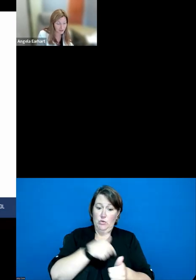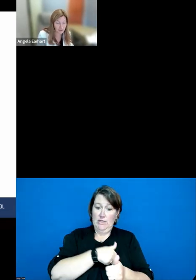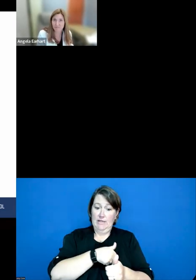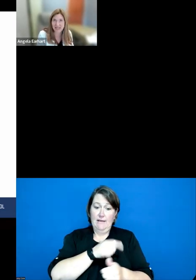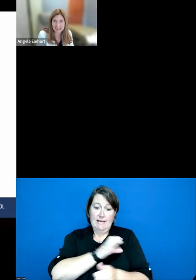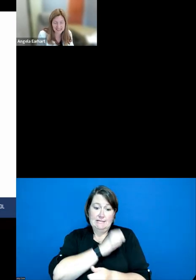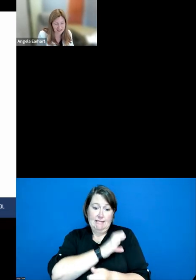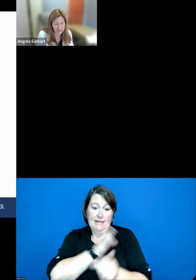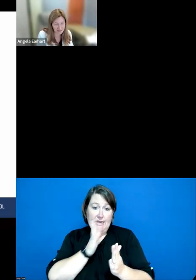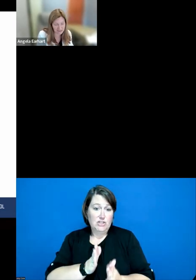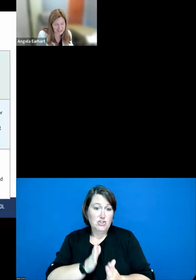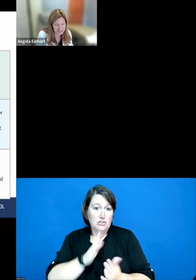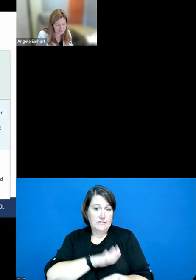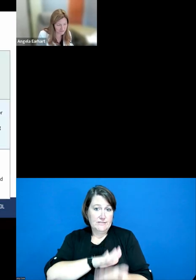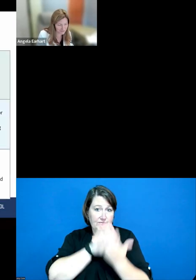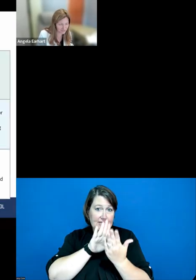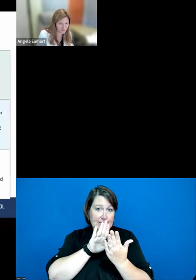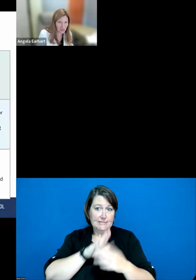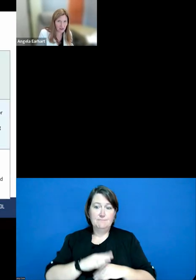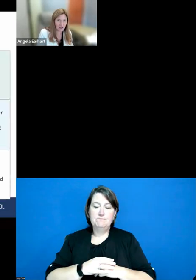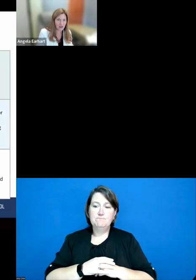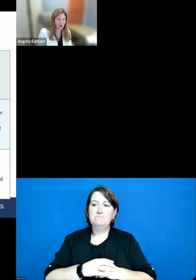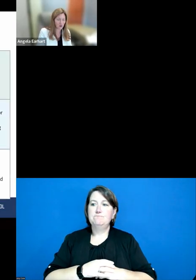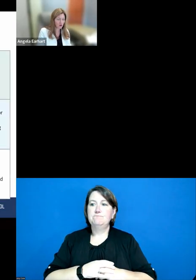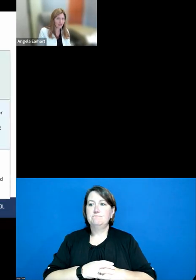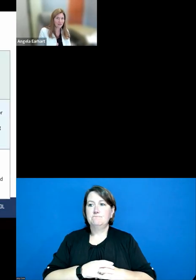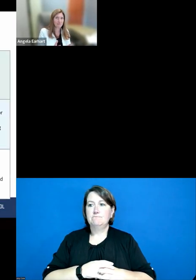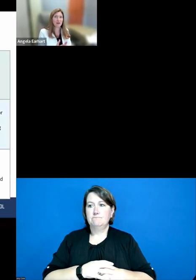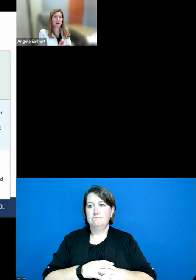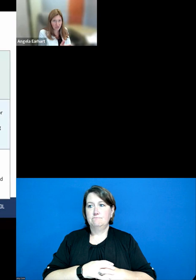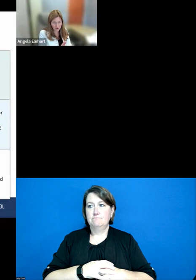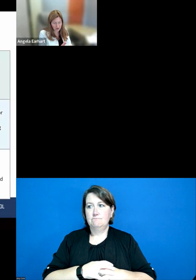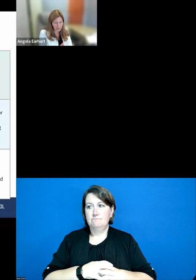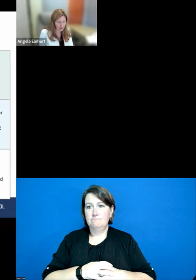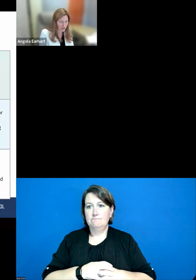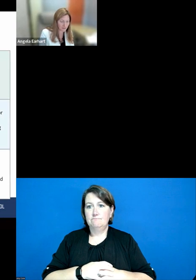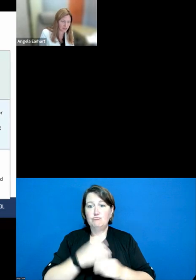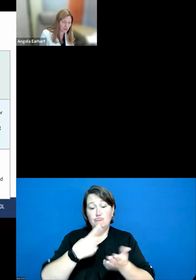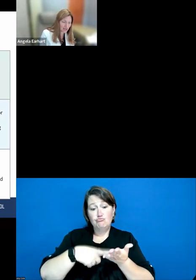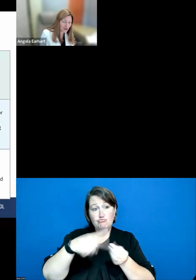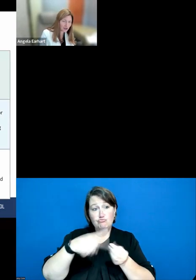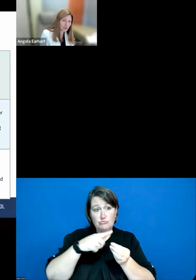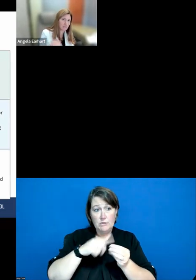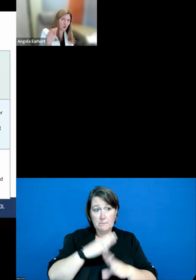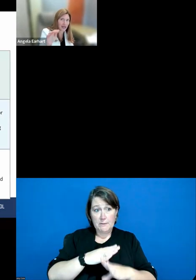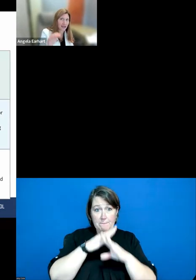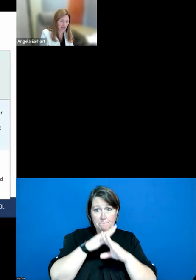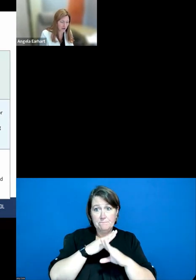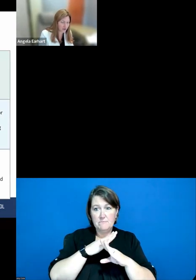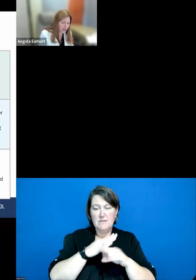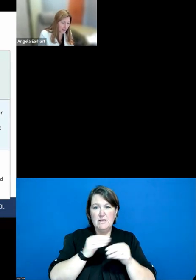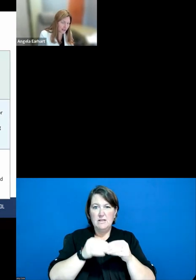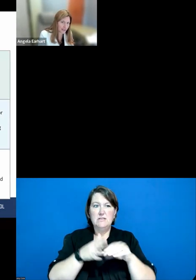Next slide please. So we're looking at the barriers. It's actually multi layered.